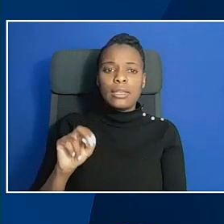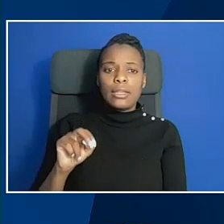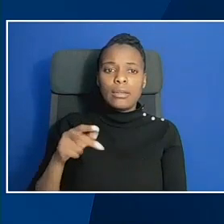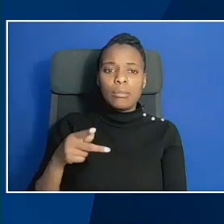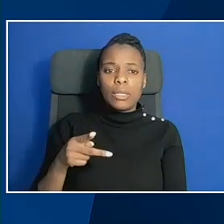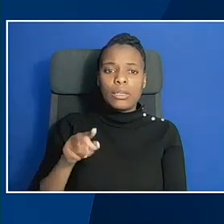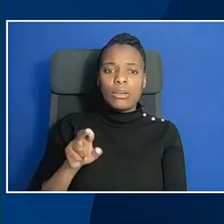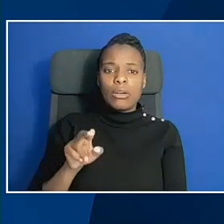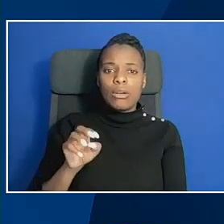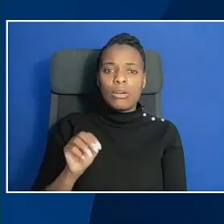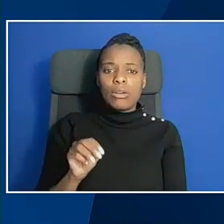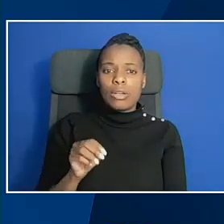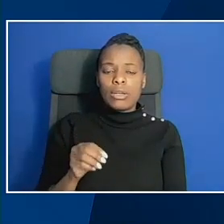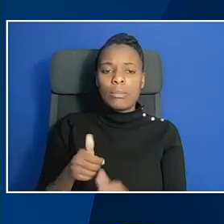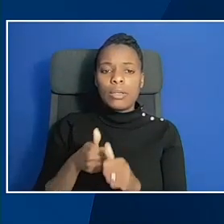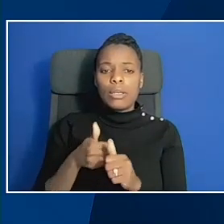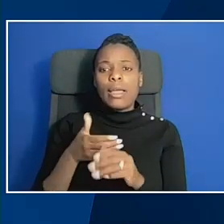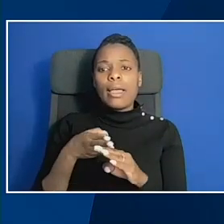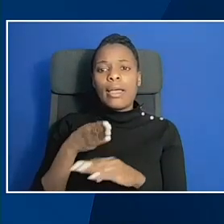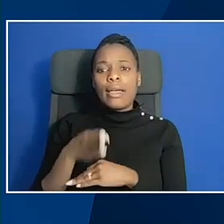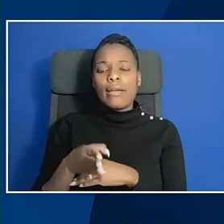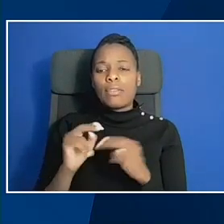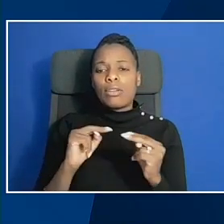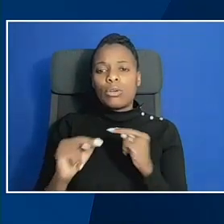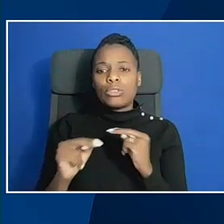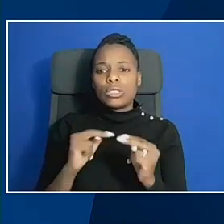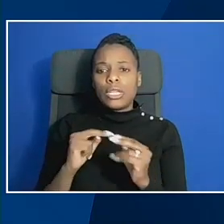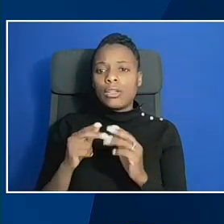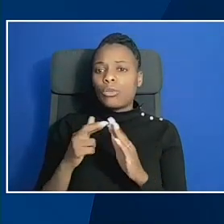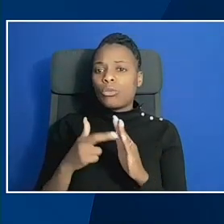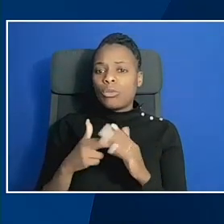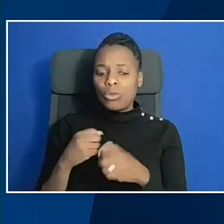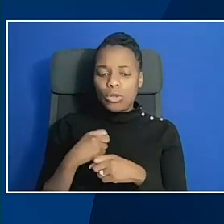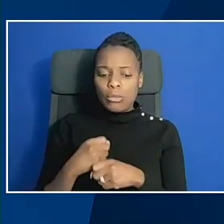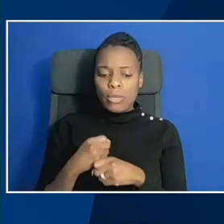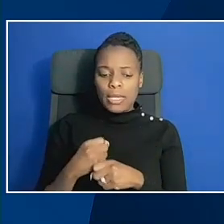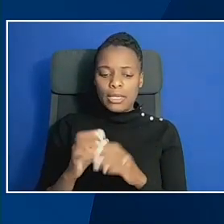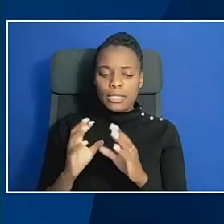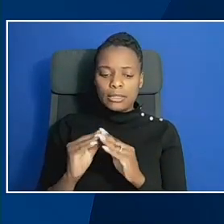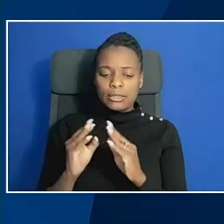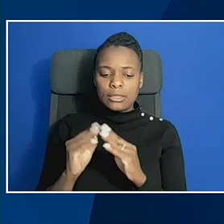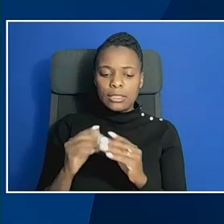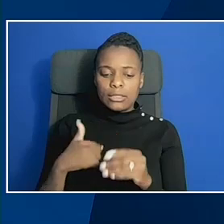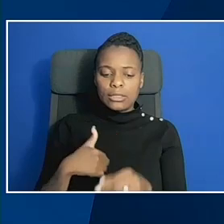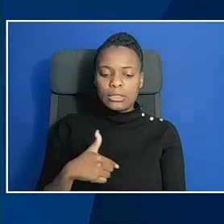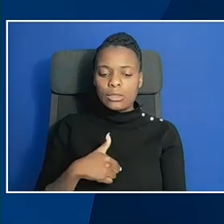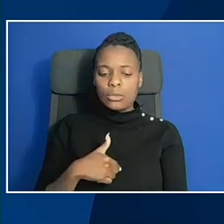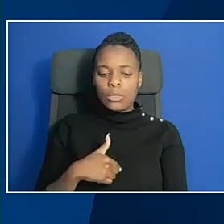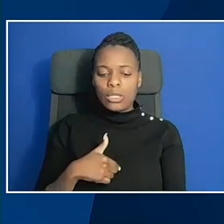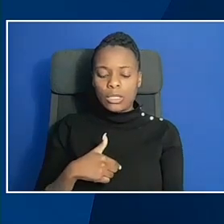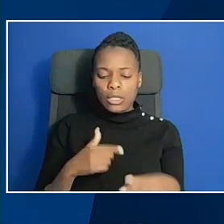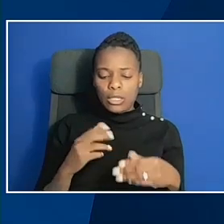negotiated rulemaking sessions, we had first proposed to require that all state's